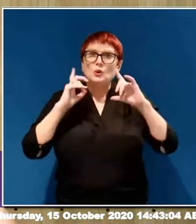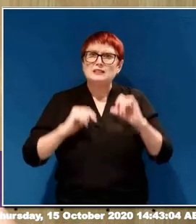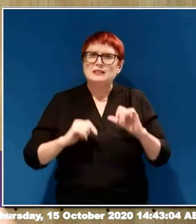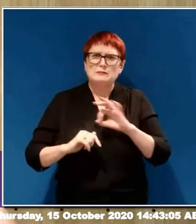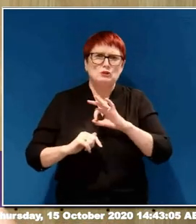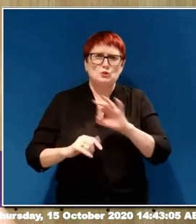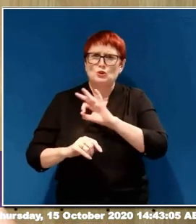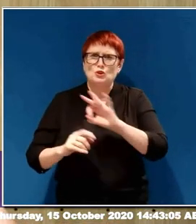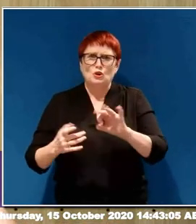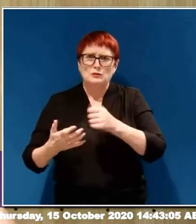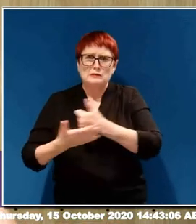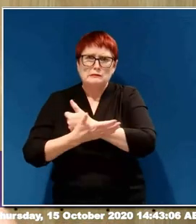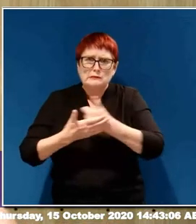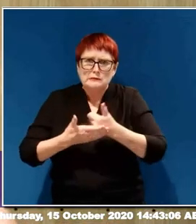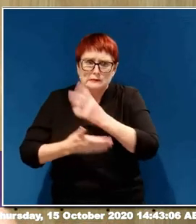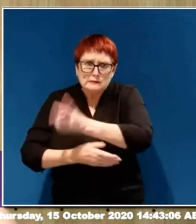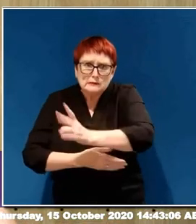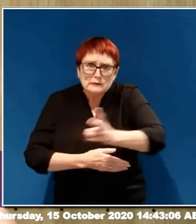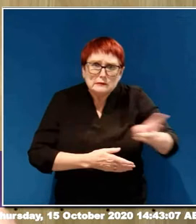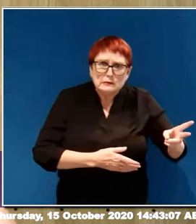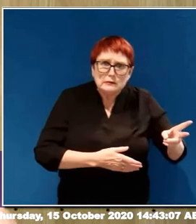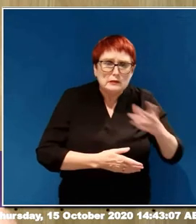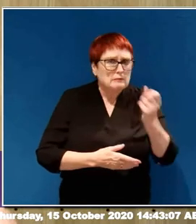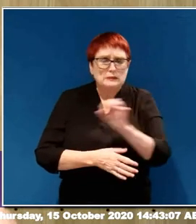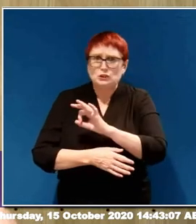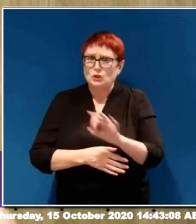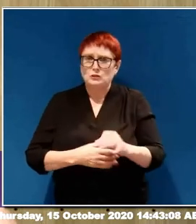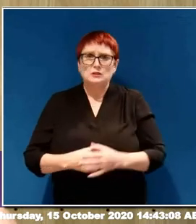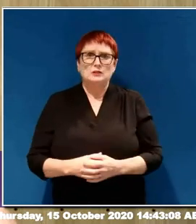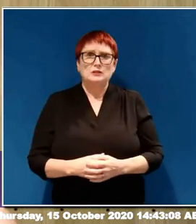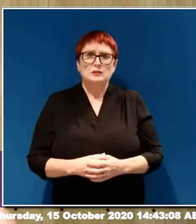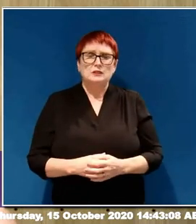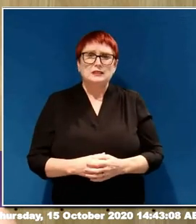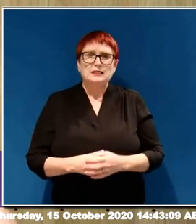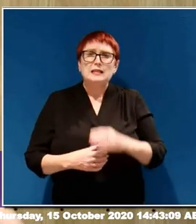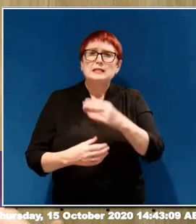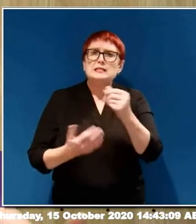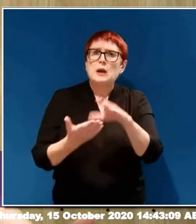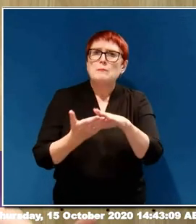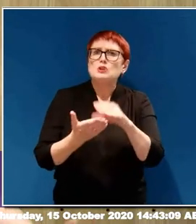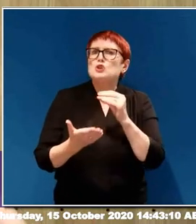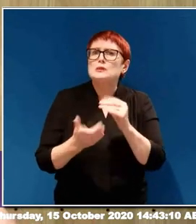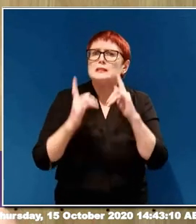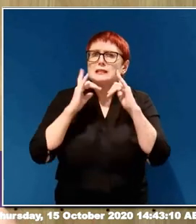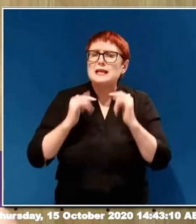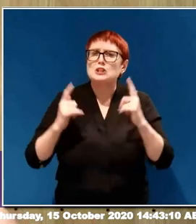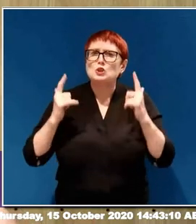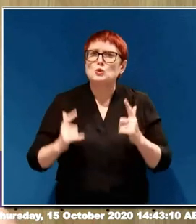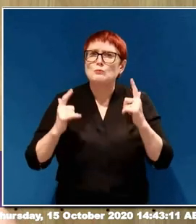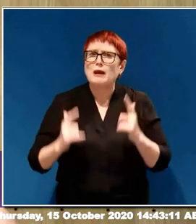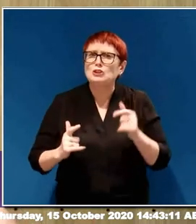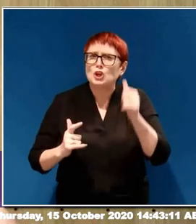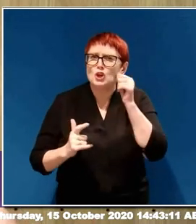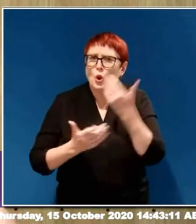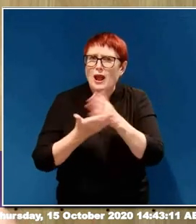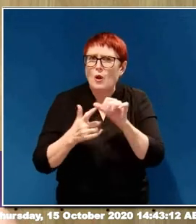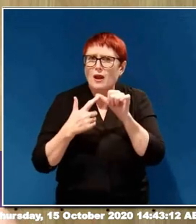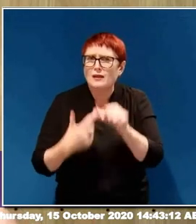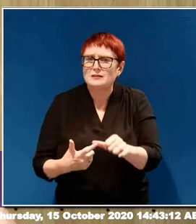had had too much exposure to the testing. And if you didn't fall within that category, well then you didn't get the